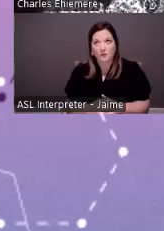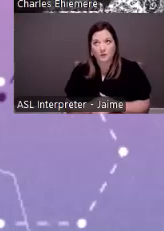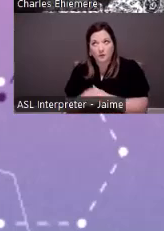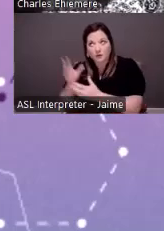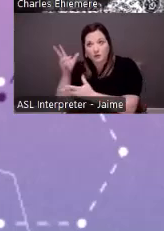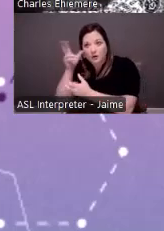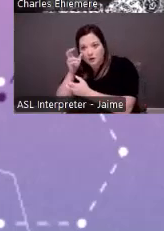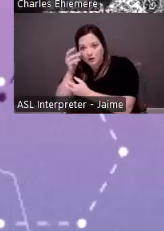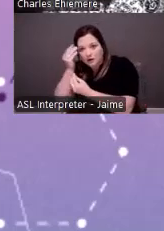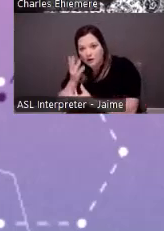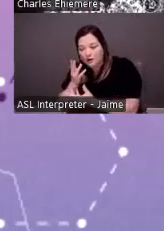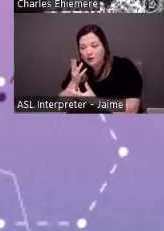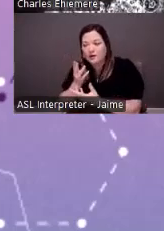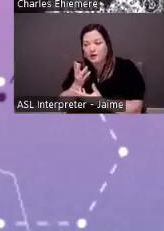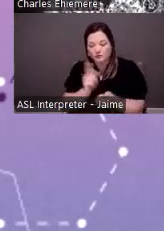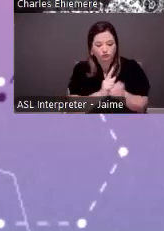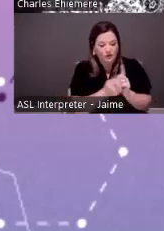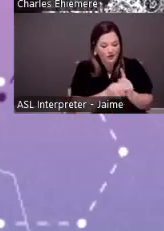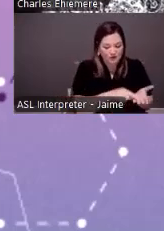And what happens here is that--